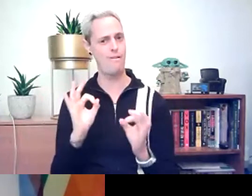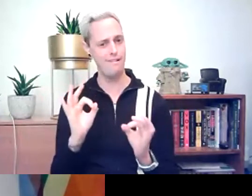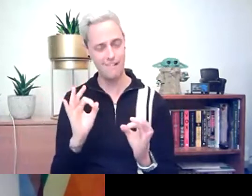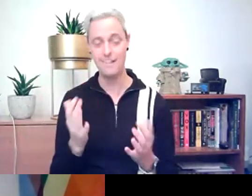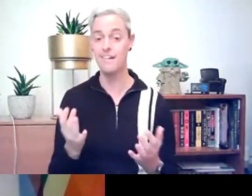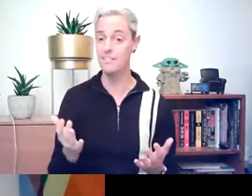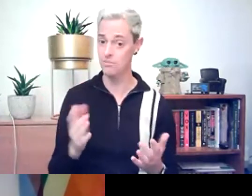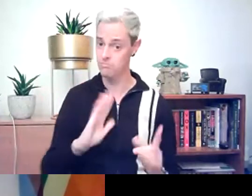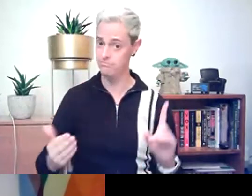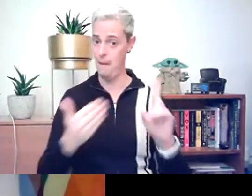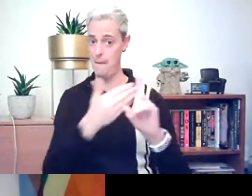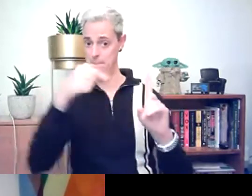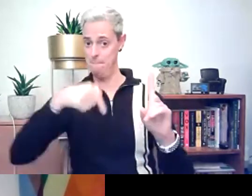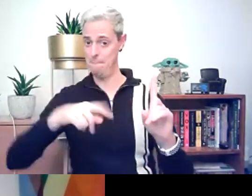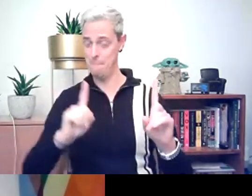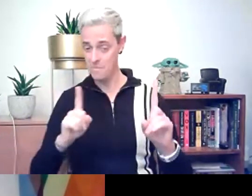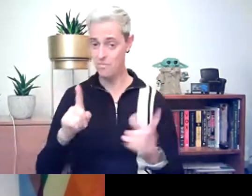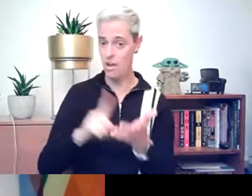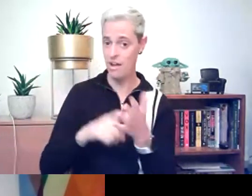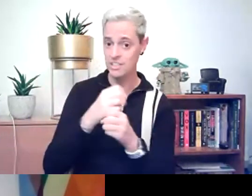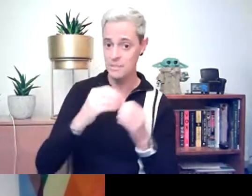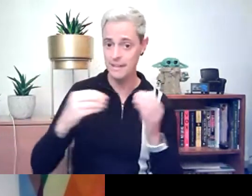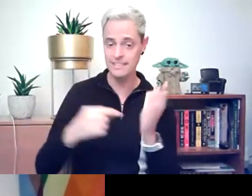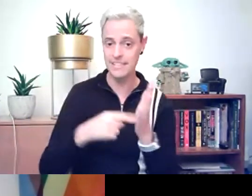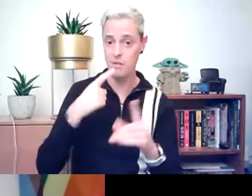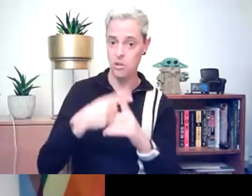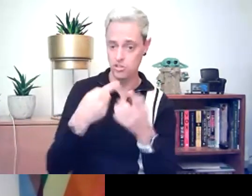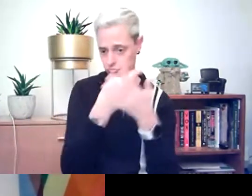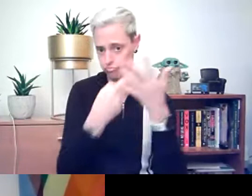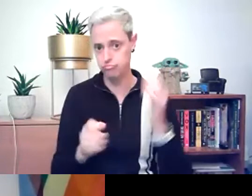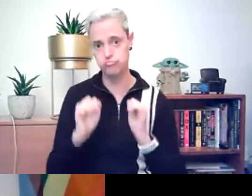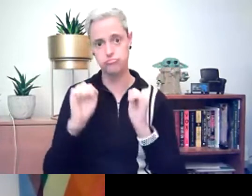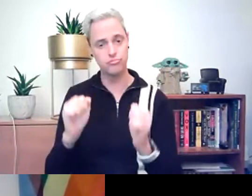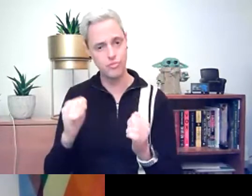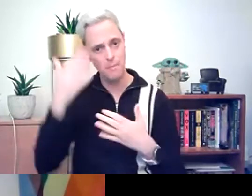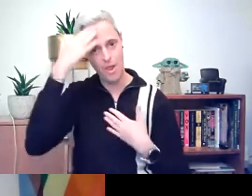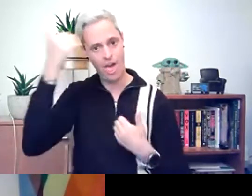Hudson who sadly is not with us and he he changed my life, and I want it to be